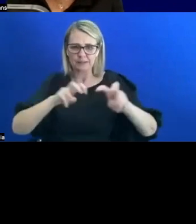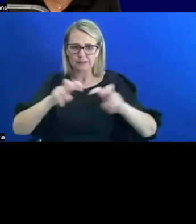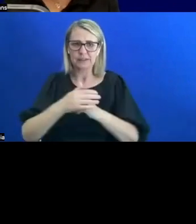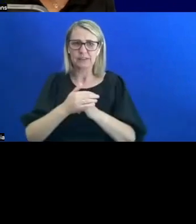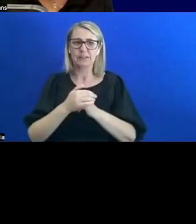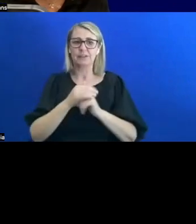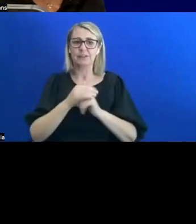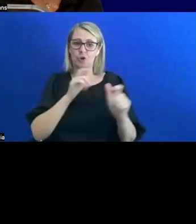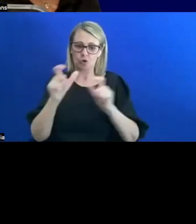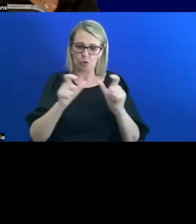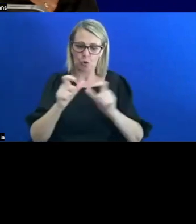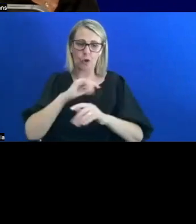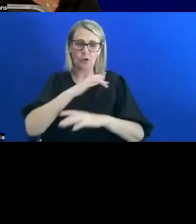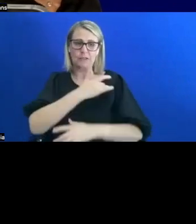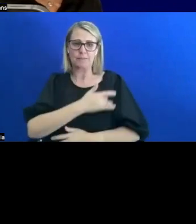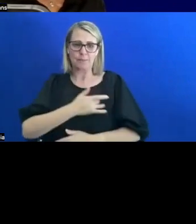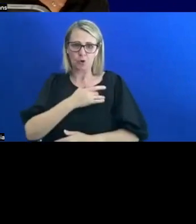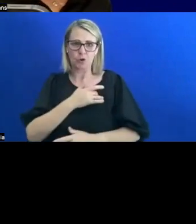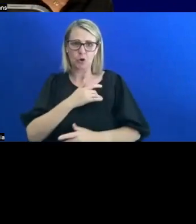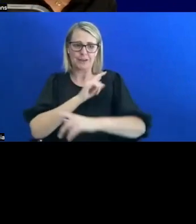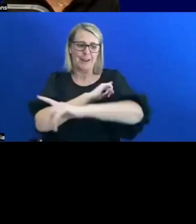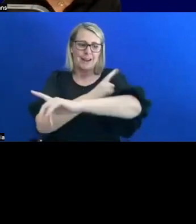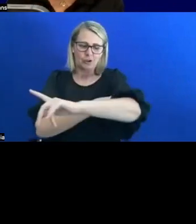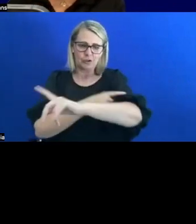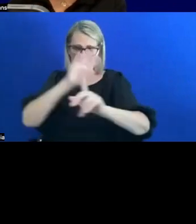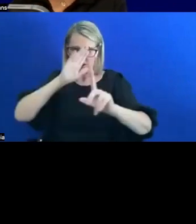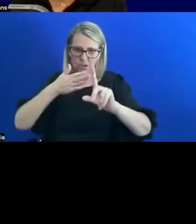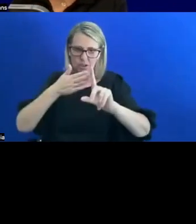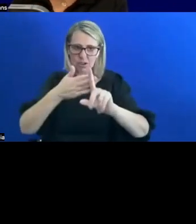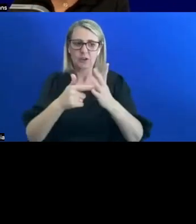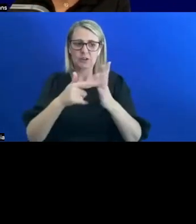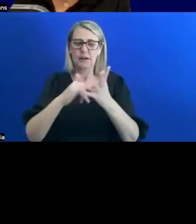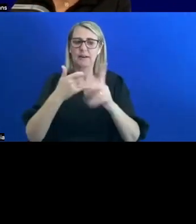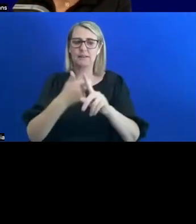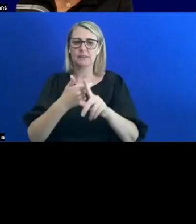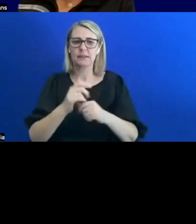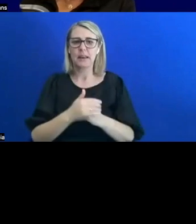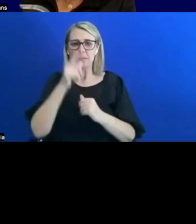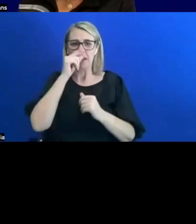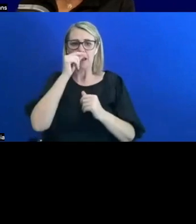matching energy levels to the task and being able to engage consciously in healthy